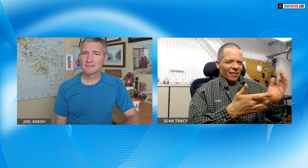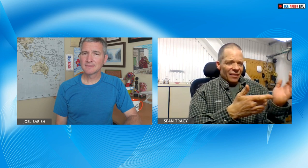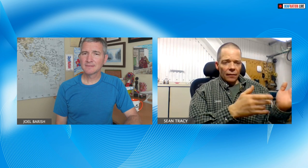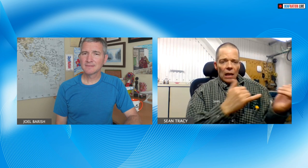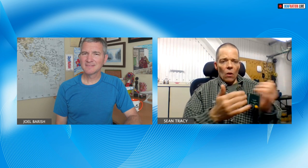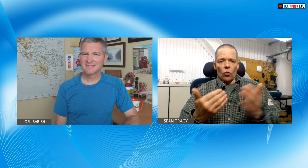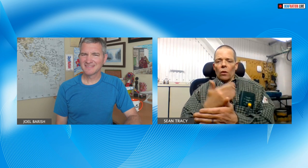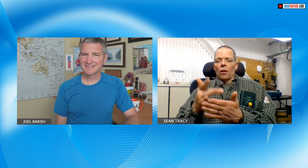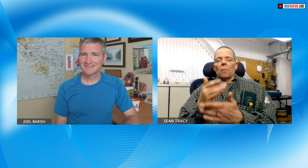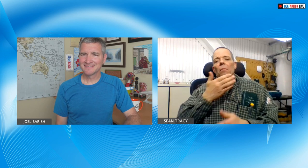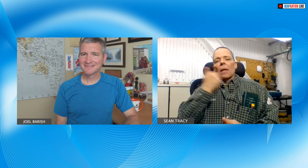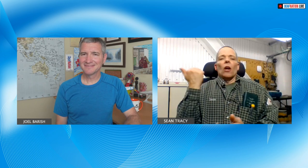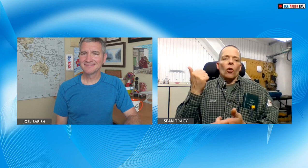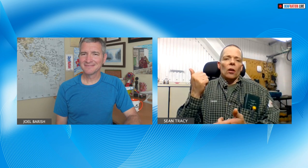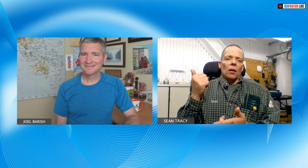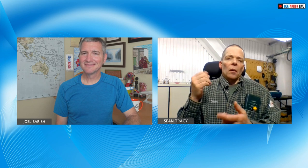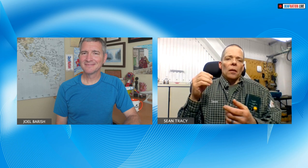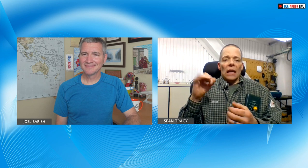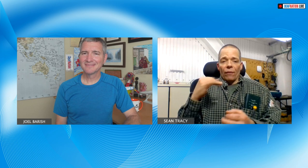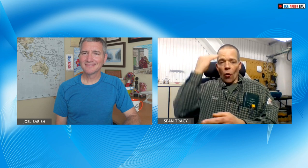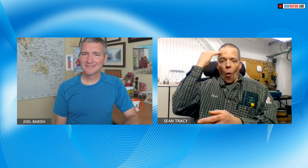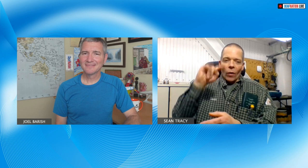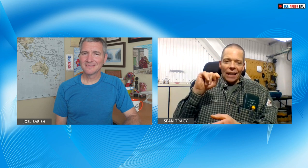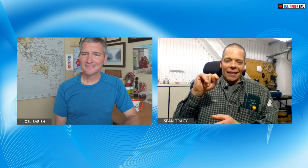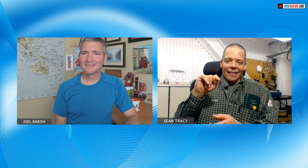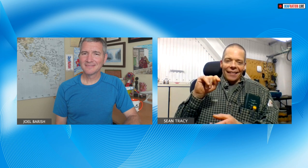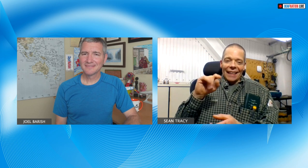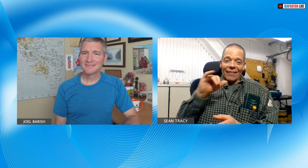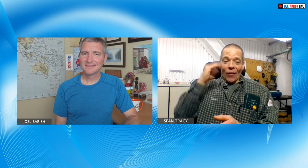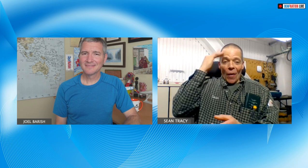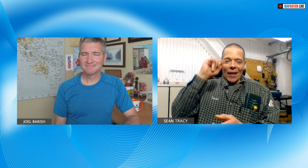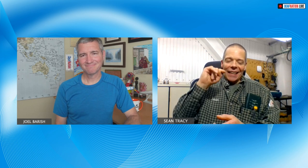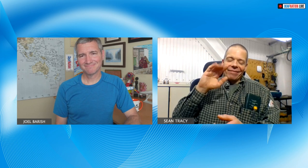but only if you know how to use it. If you can't use the new technology,